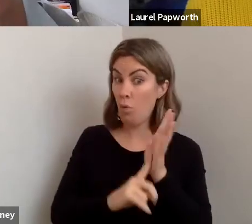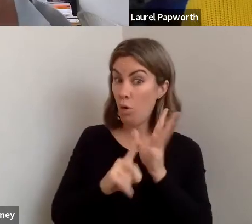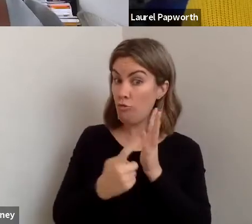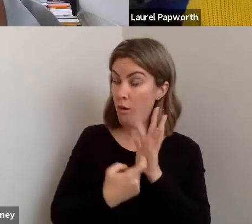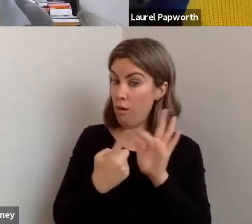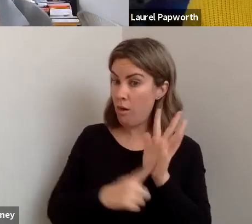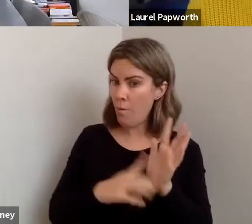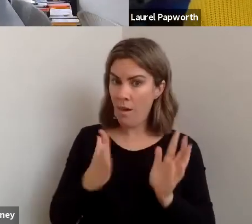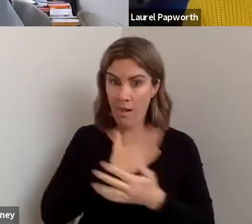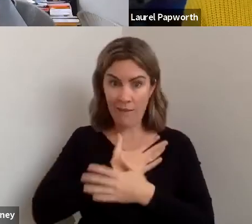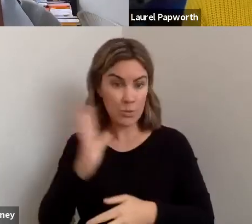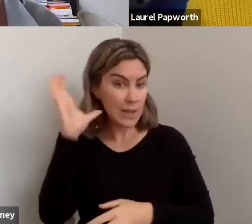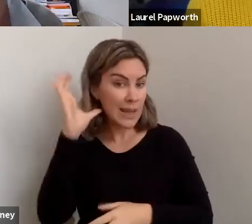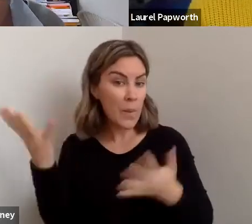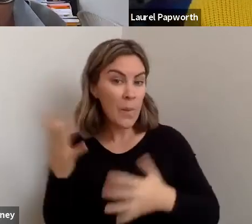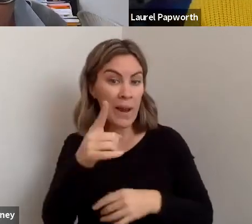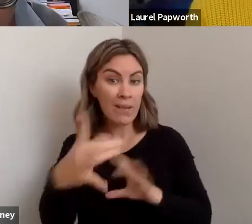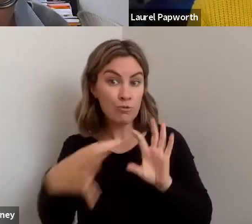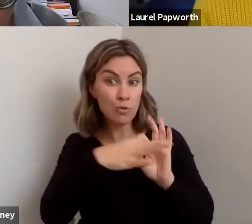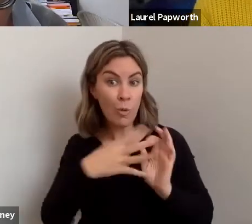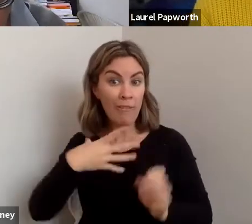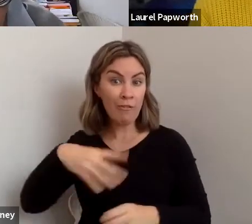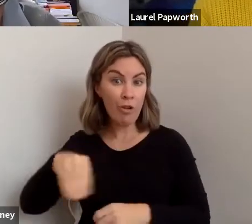Yes, that's often